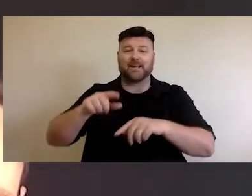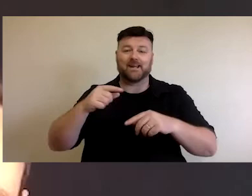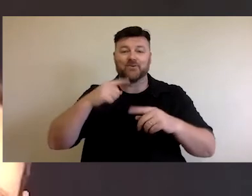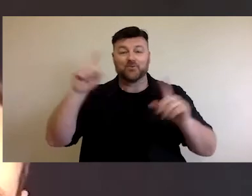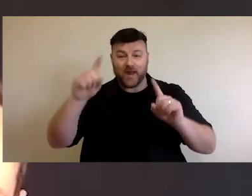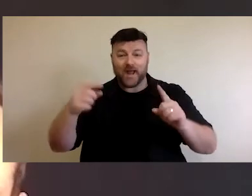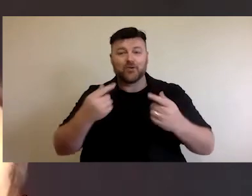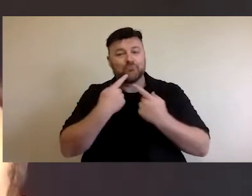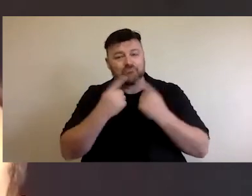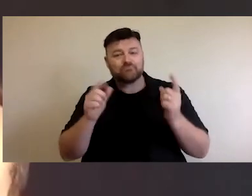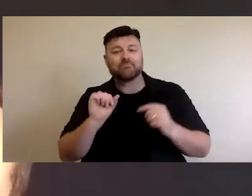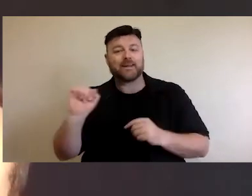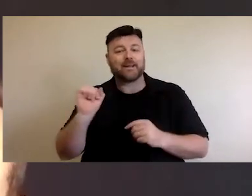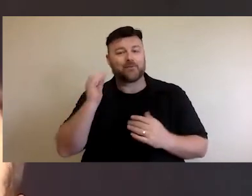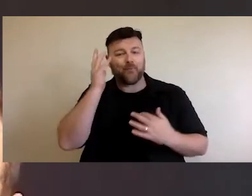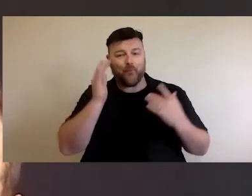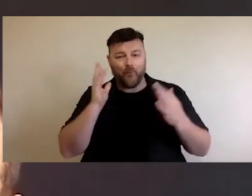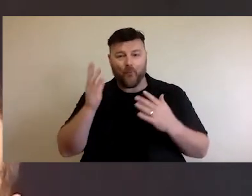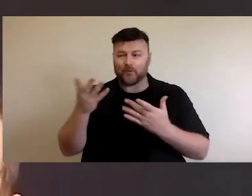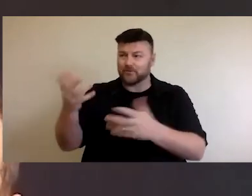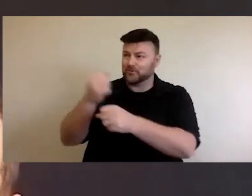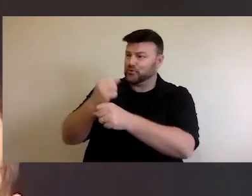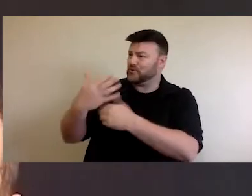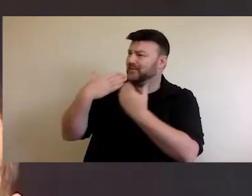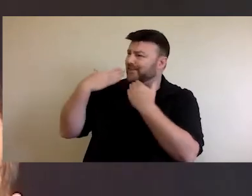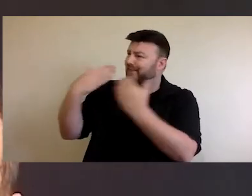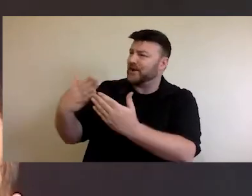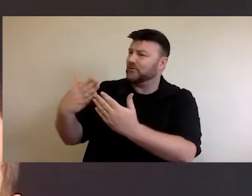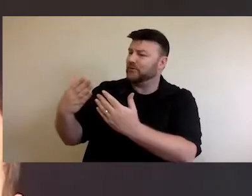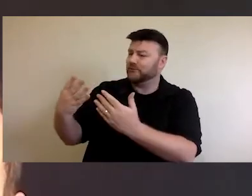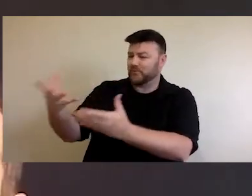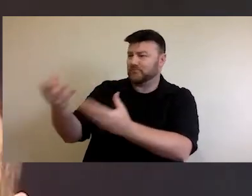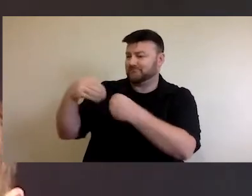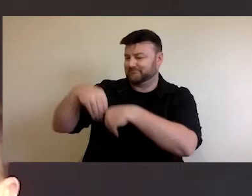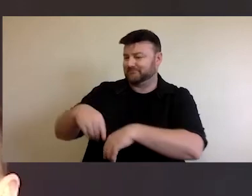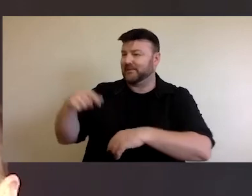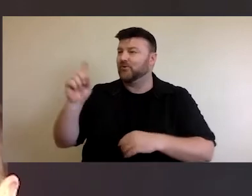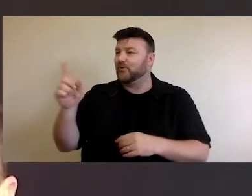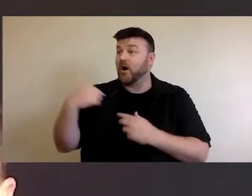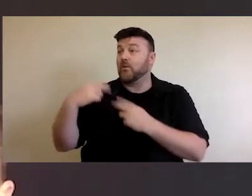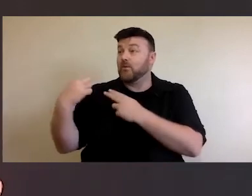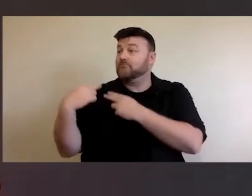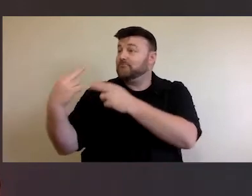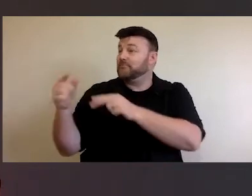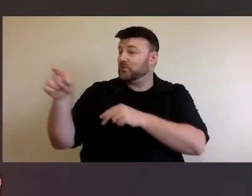George, thanks for joining us, and I'll just hand over to you, and I believe that we're